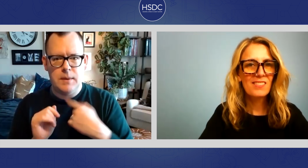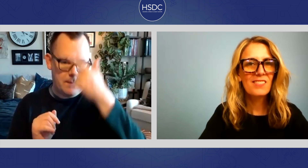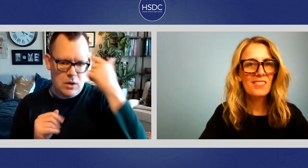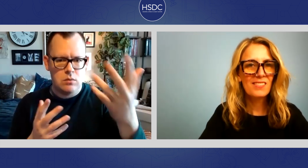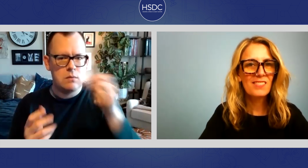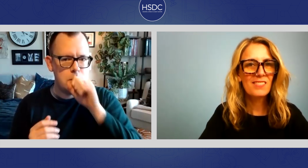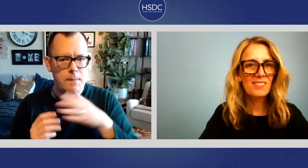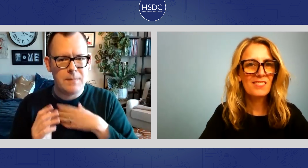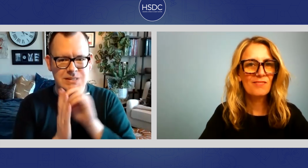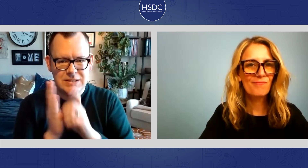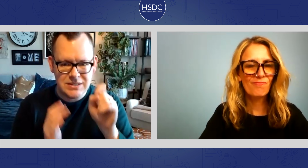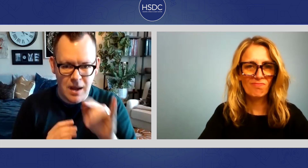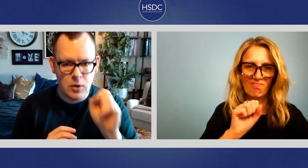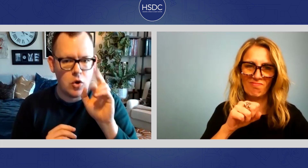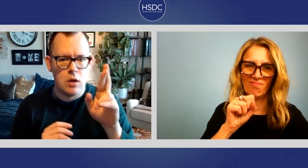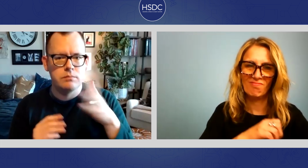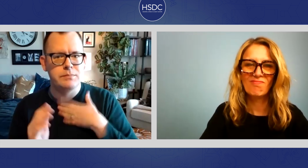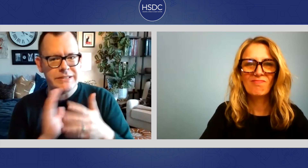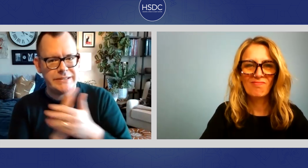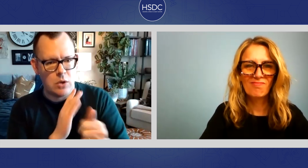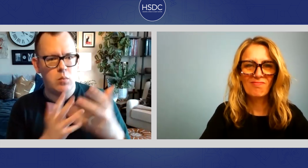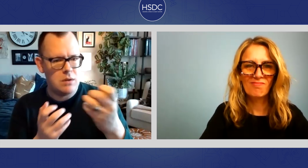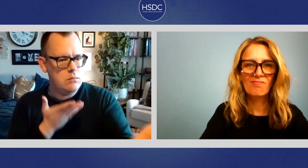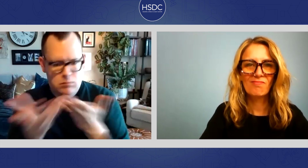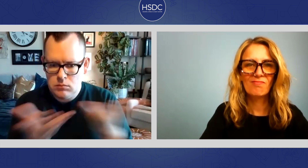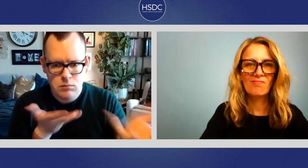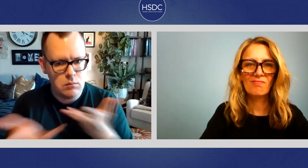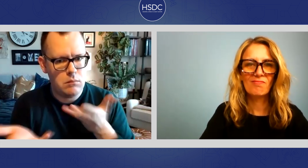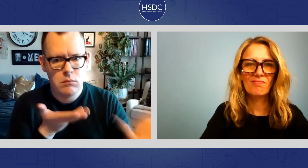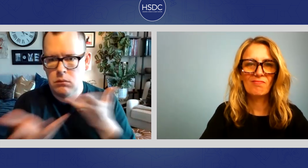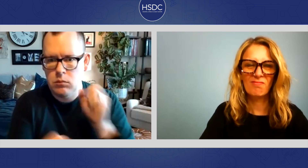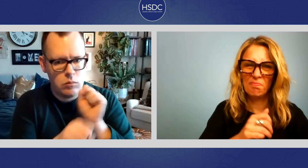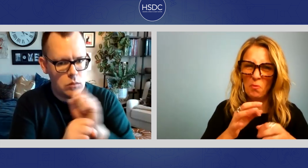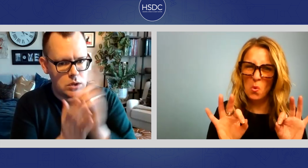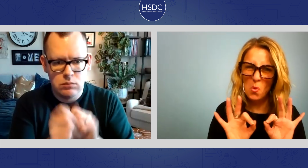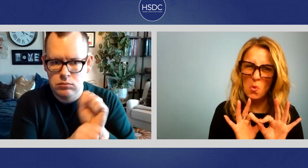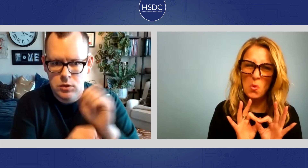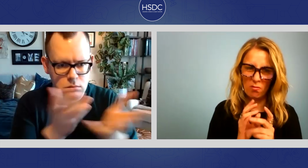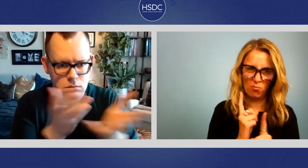design style or because of my skills. I work hard on my designing so it has never